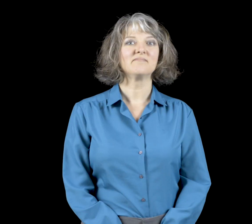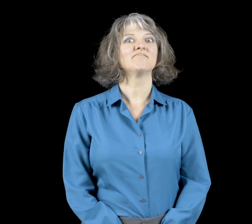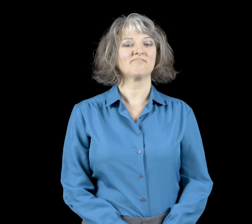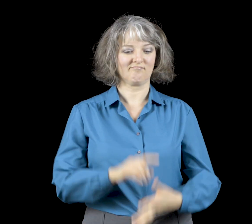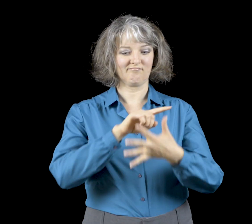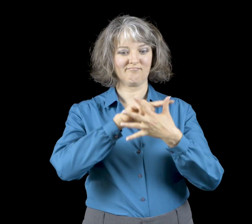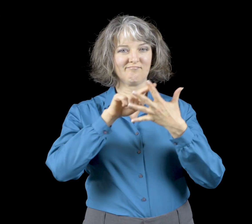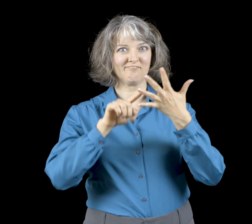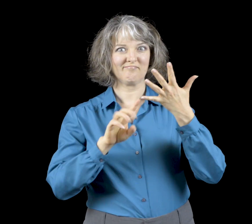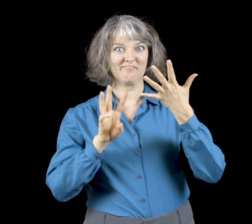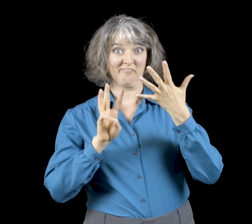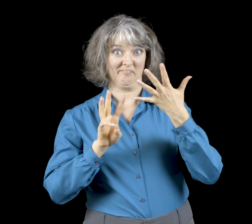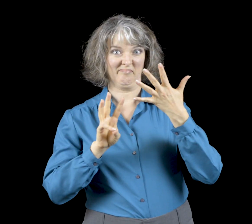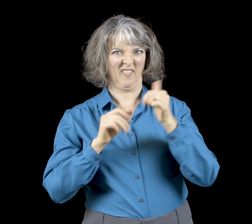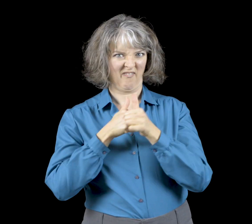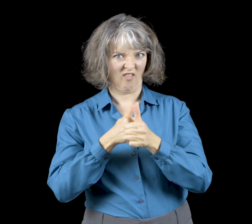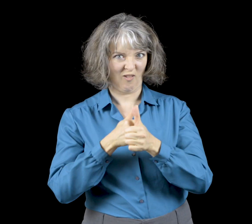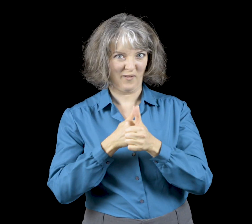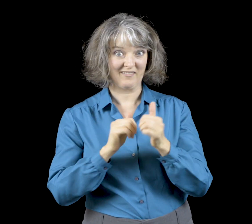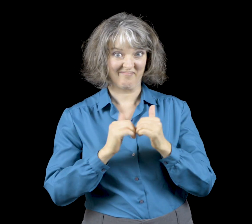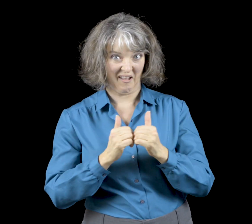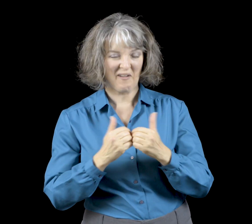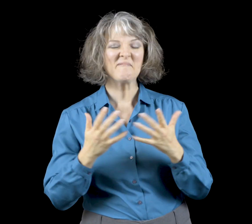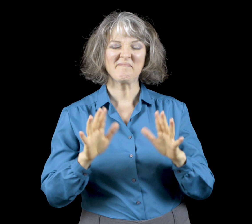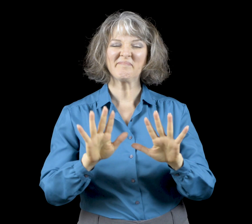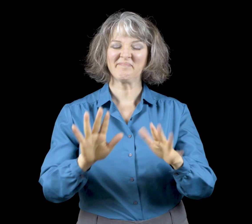Using these six steps we have...